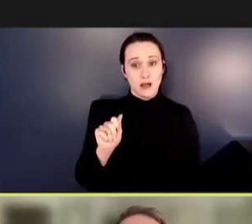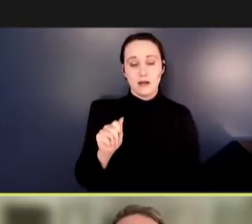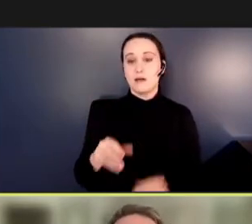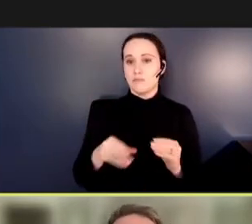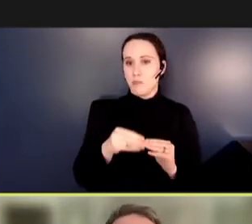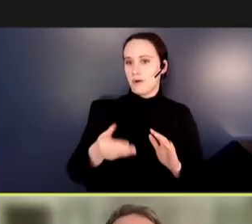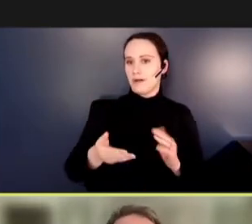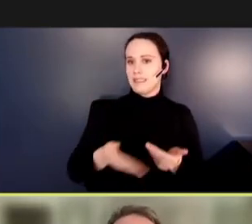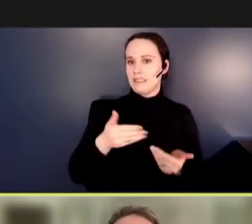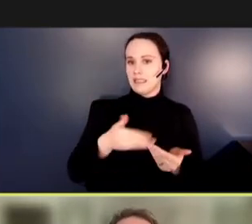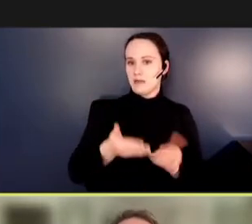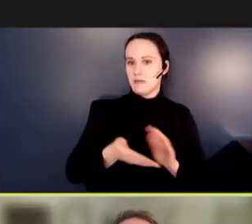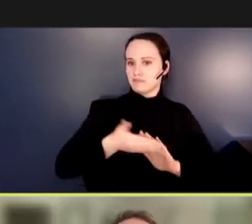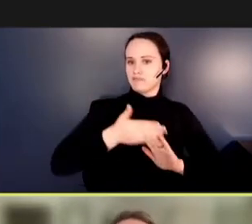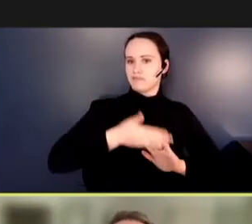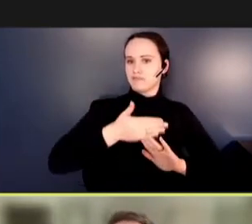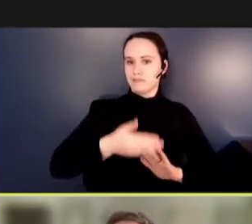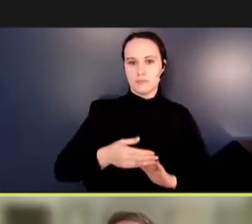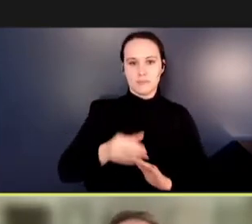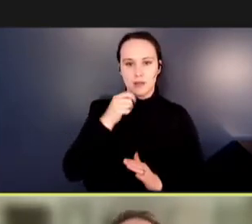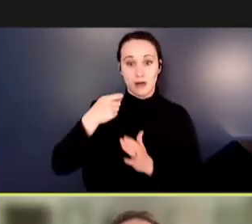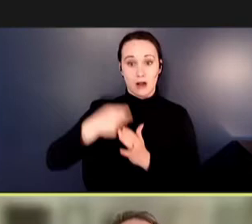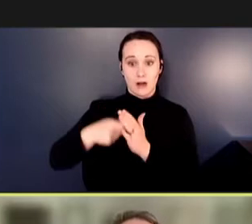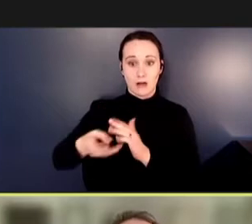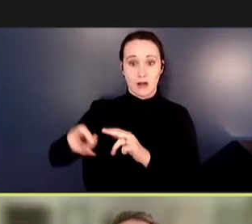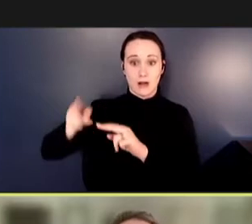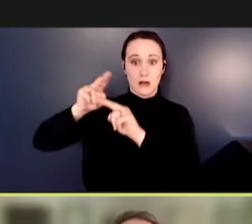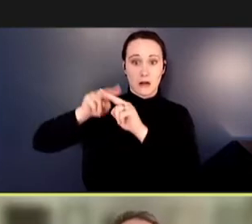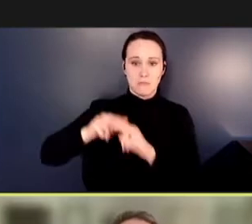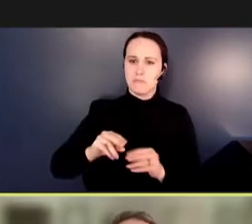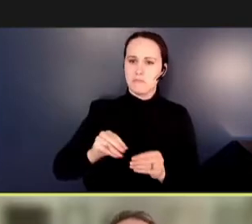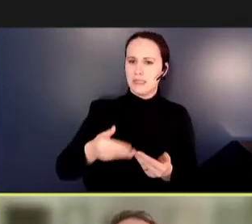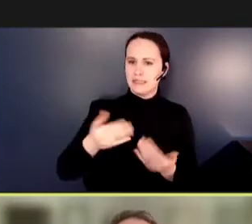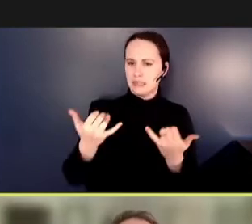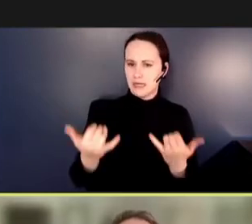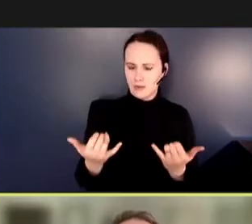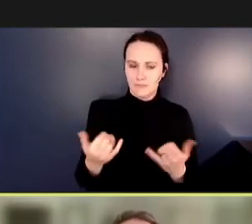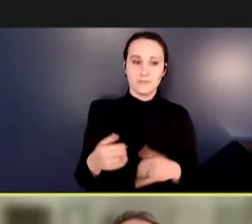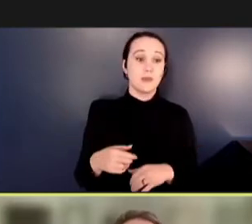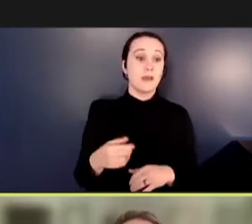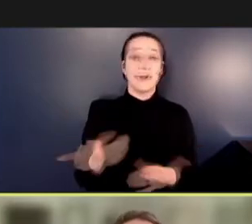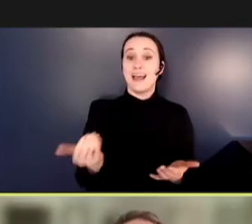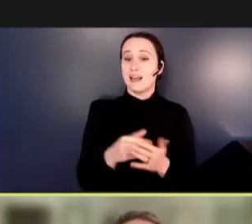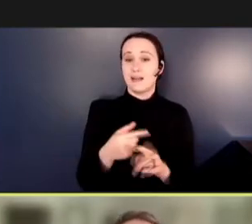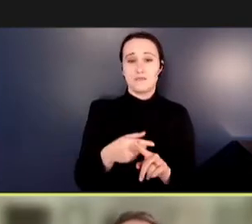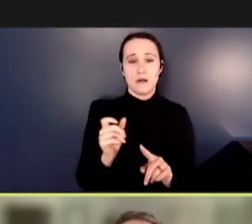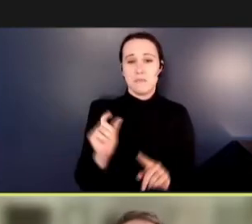genomic setting. From small drops of blood in systems biology, we're basically able to look